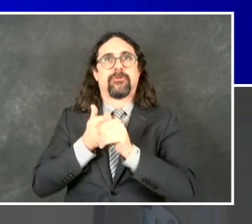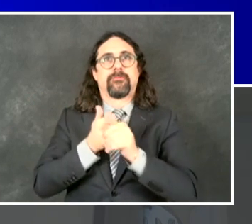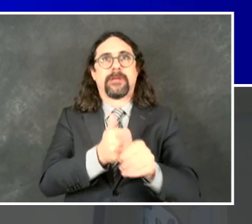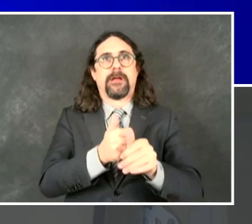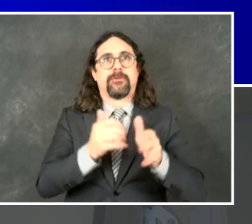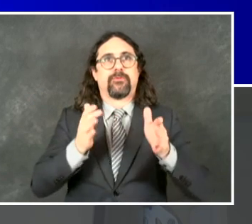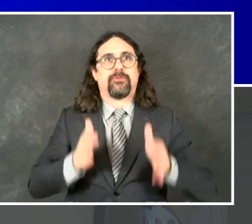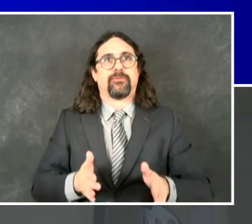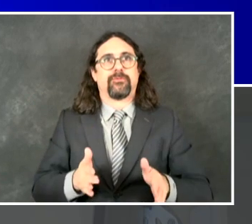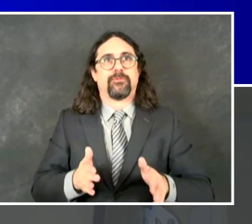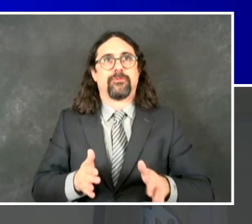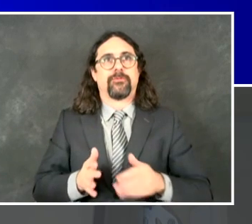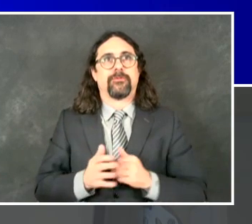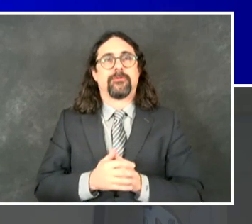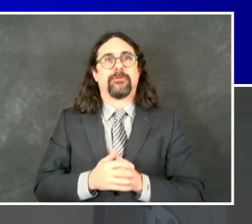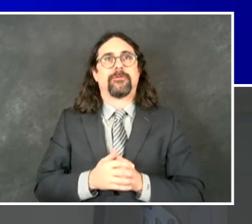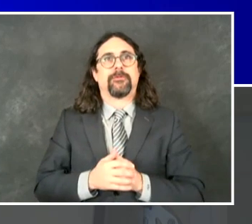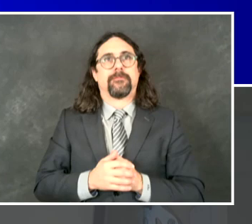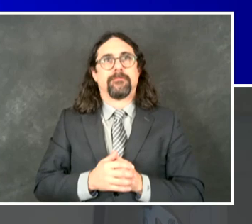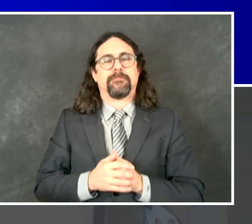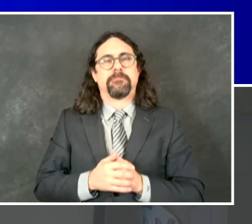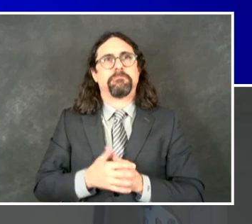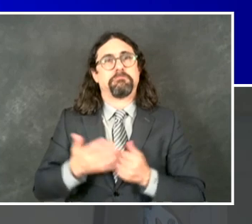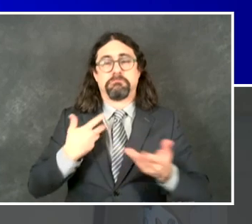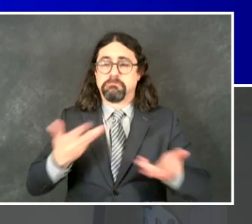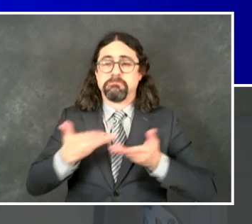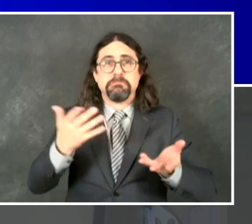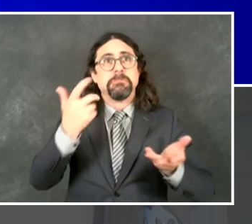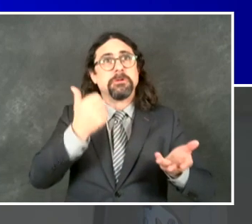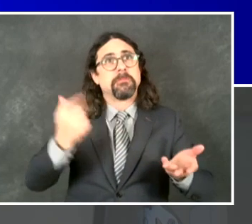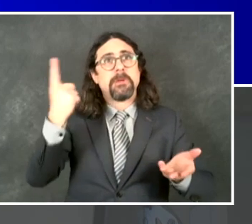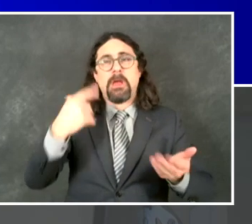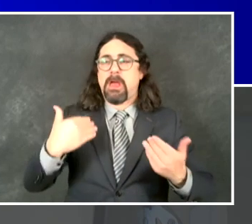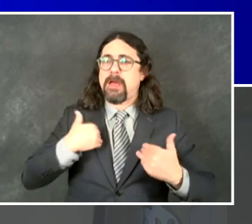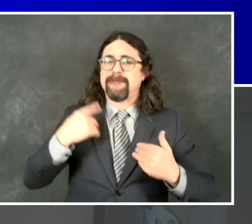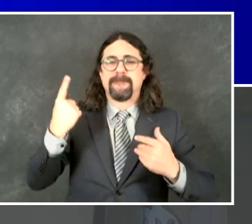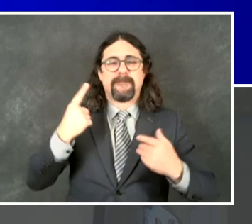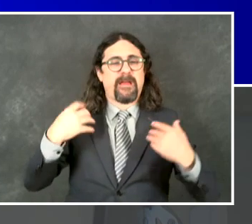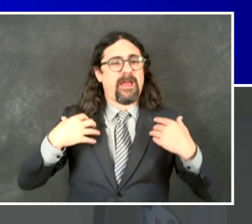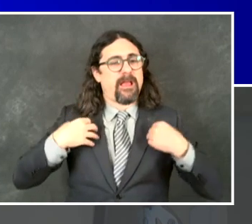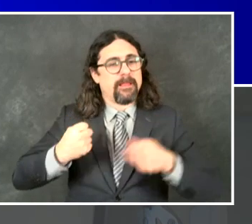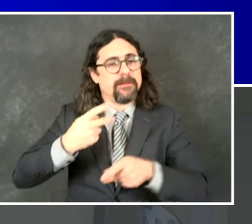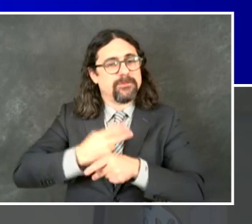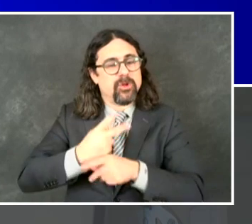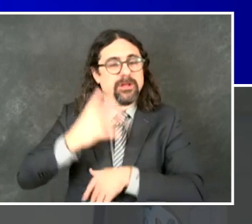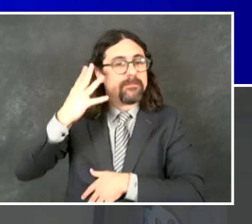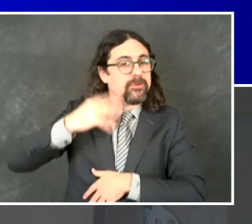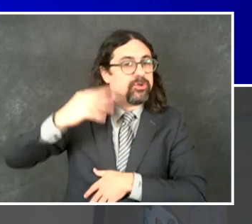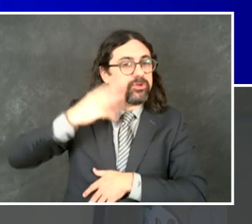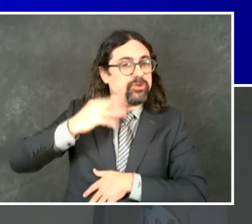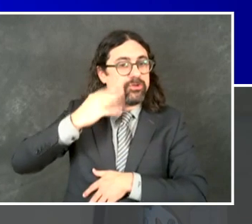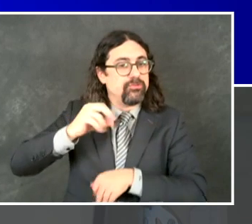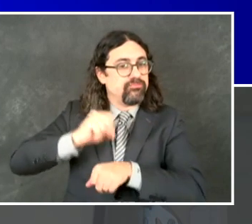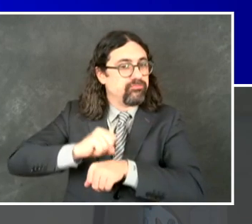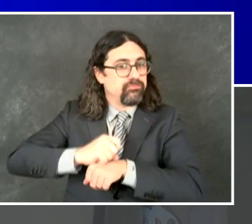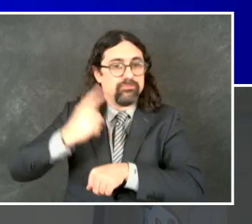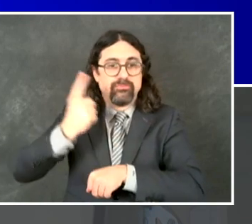WE'REE GTNGTI GREAT EHLPR FOM FUNDS FOR PUBLIC HEALTH AND I WANT TO THANK EVERYONE AT ETH FDSUN FRO PUBLIC HEALTH FOR THE GREAT WORK YOUDO AND ALL